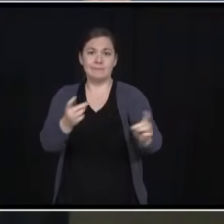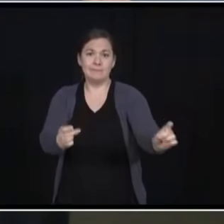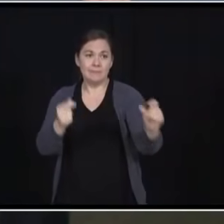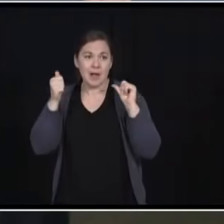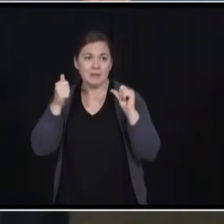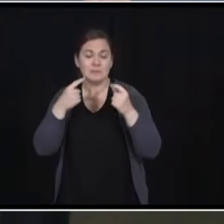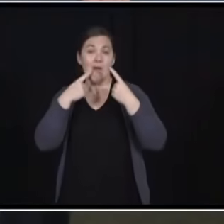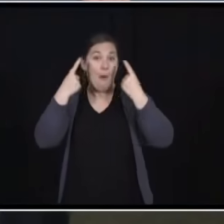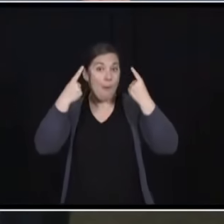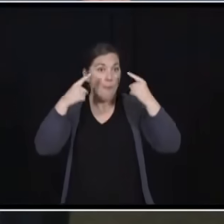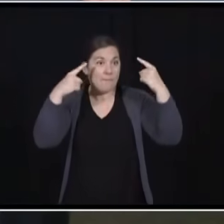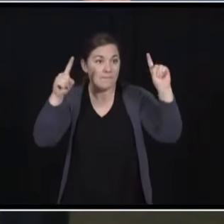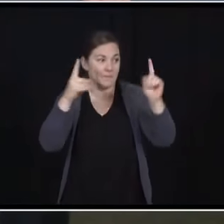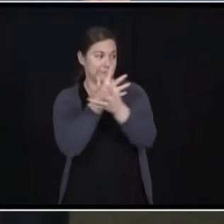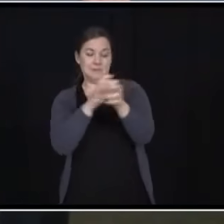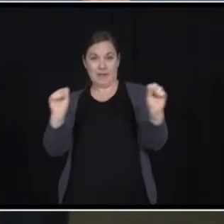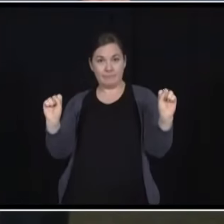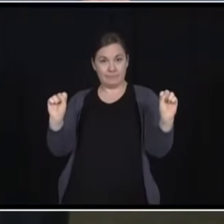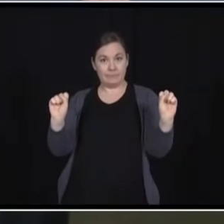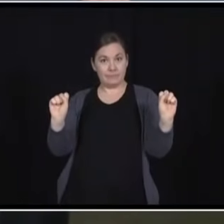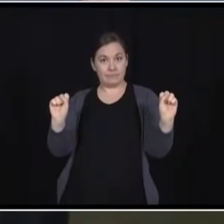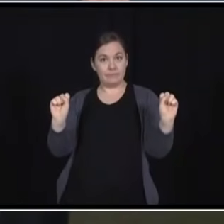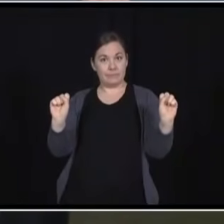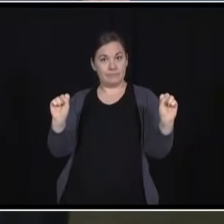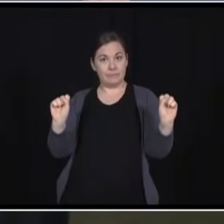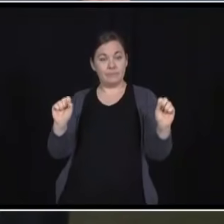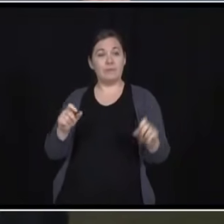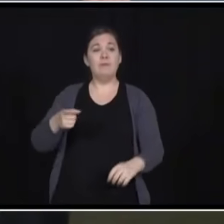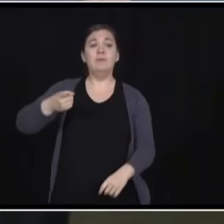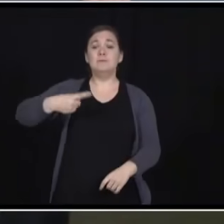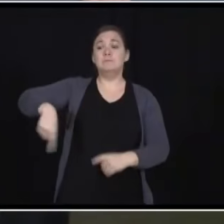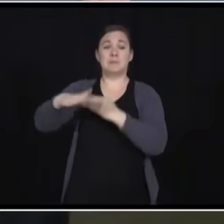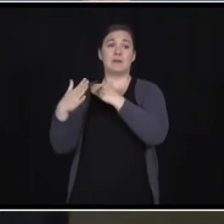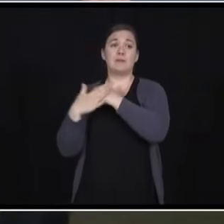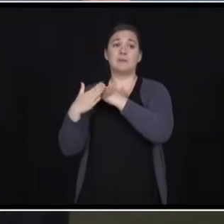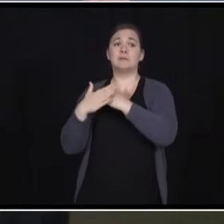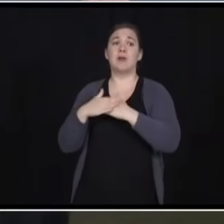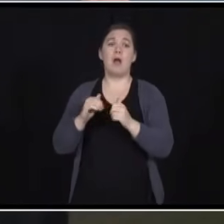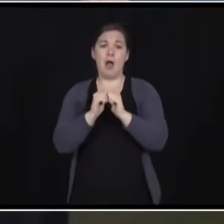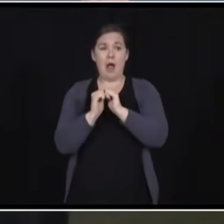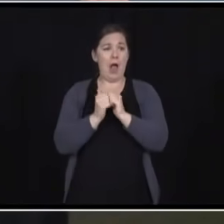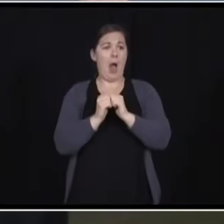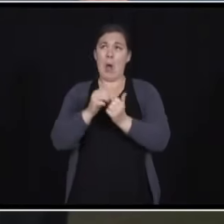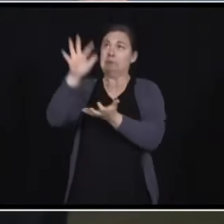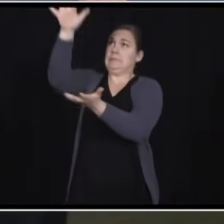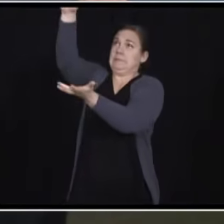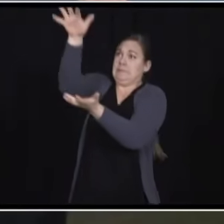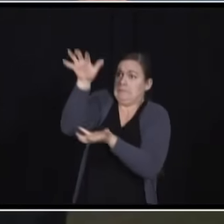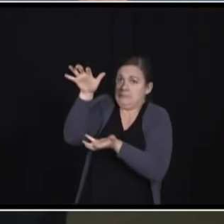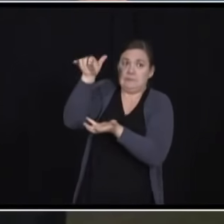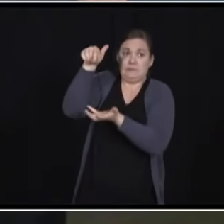and recommendation focused on the timely and efficient rollout of Ontario's COVID-19 immunization program as vaccines and development become available.